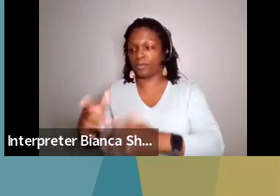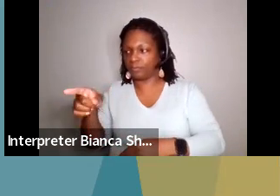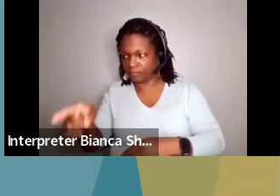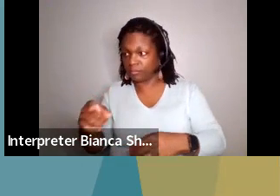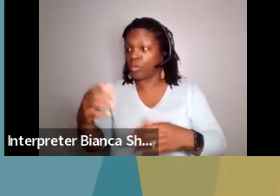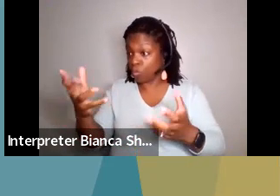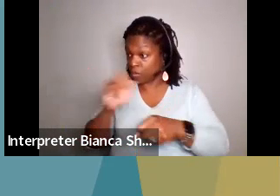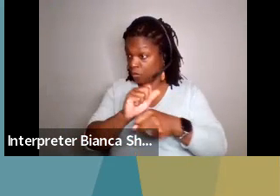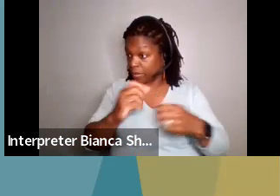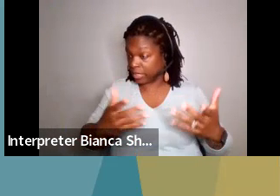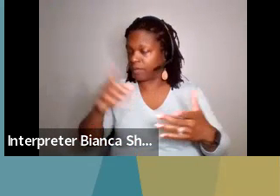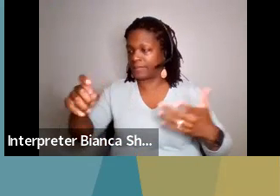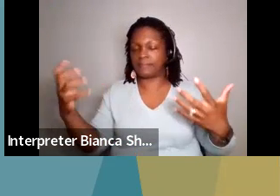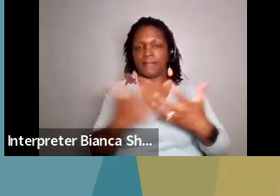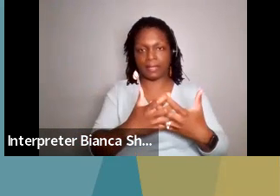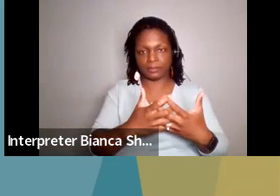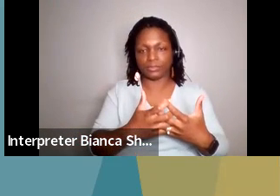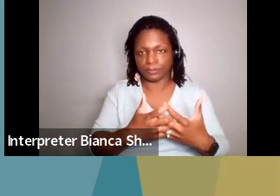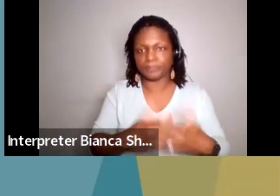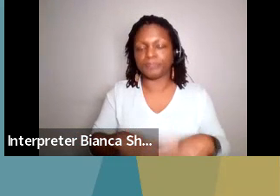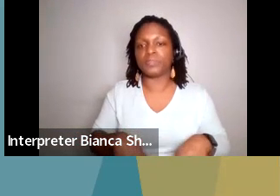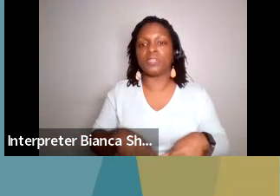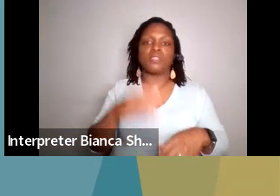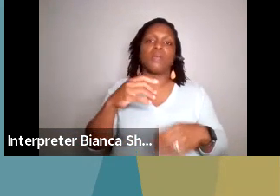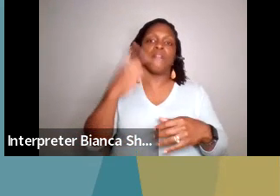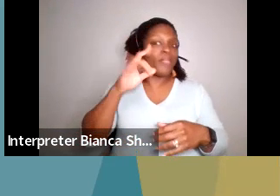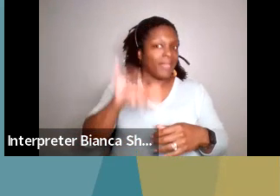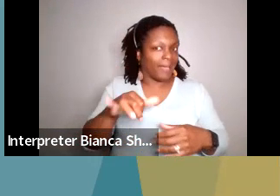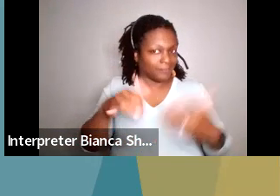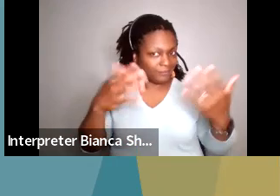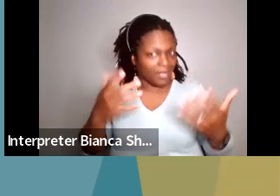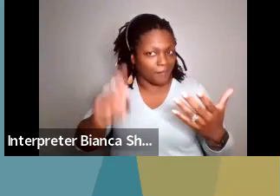In order to do that we there's a rule making that's going to have to happen.